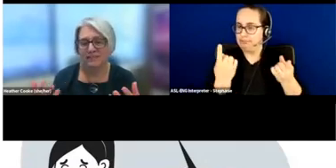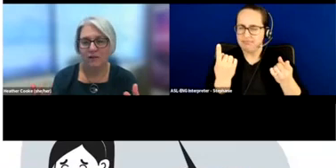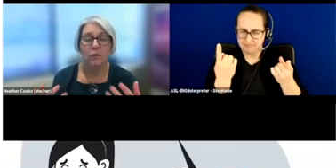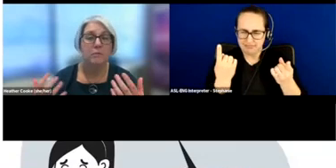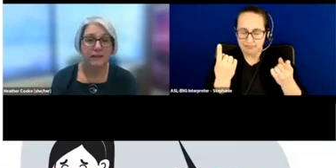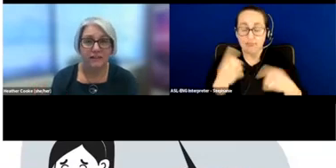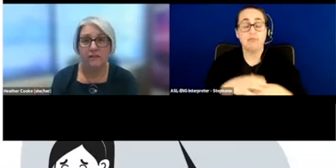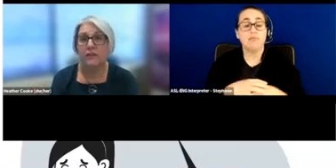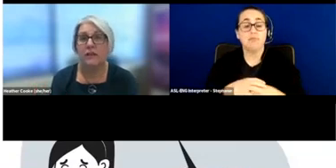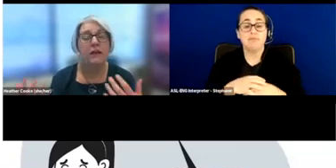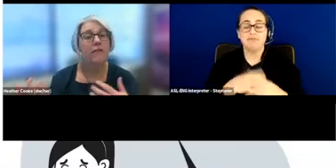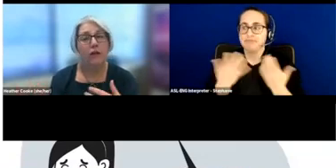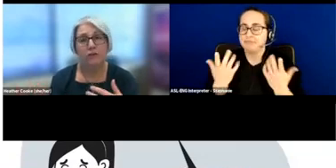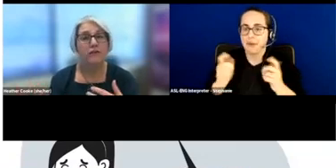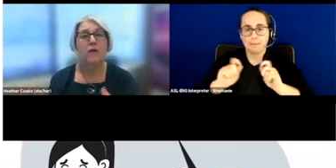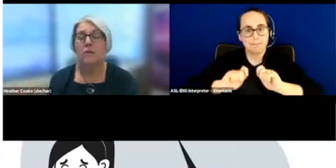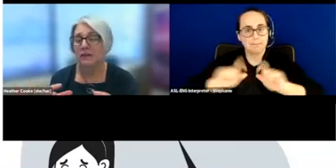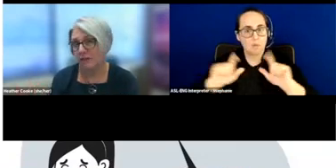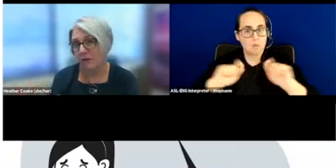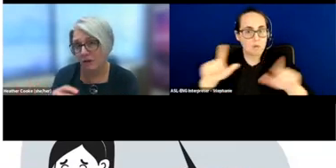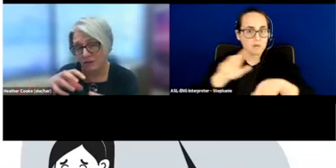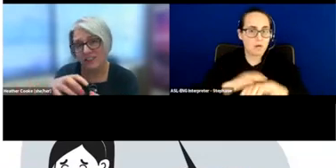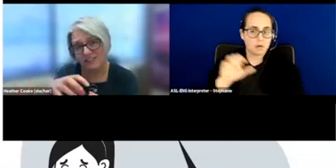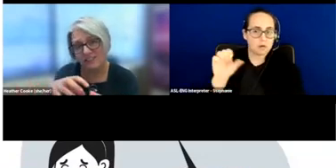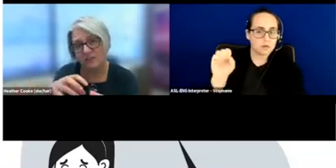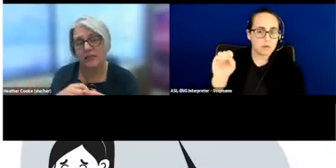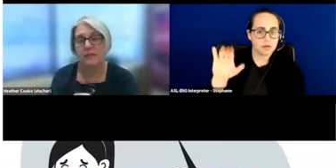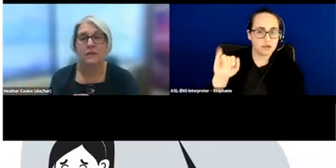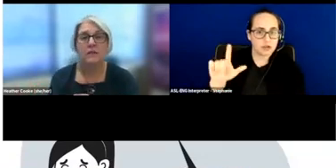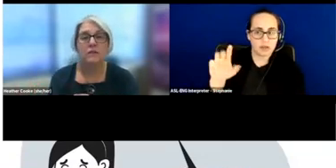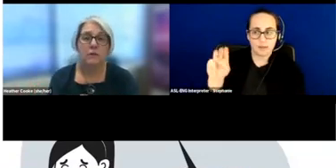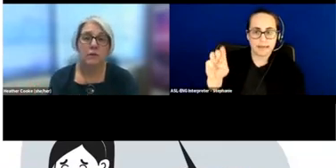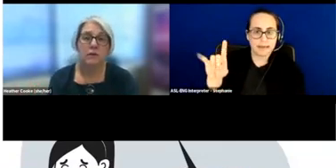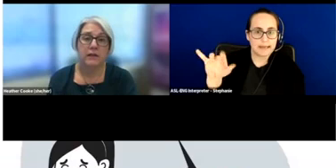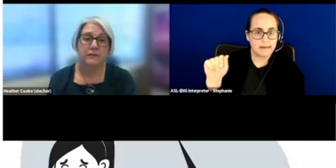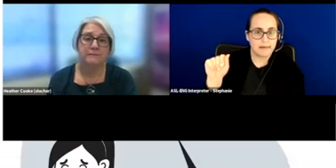incivility follows us home, it's no longer just constrained to the workplace.